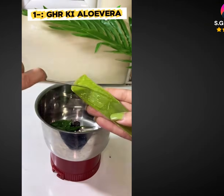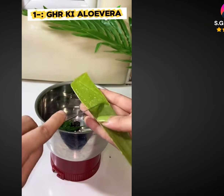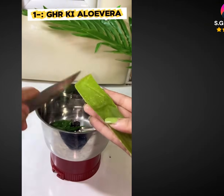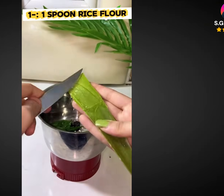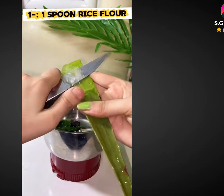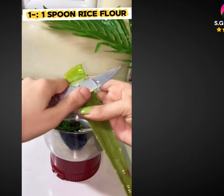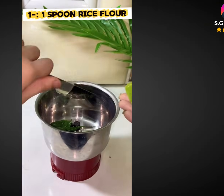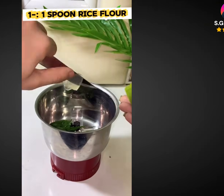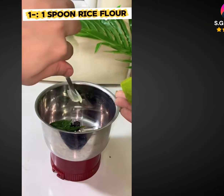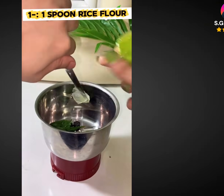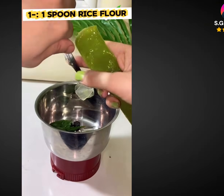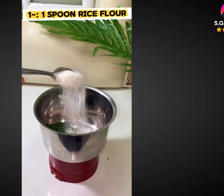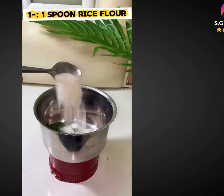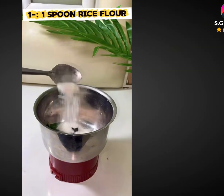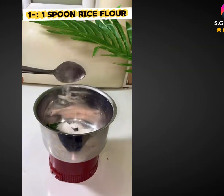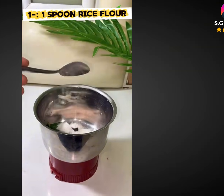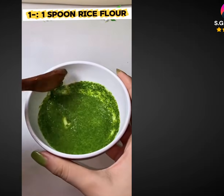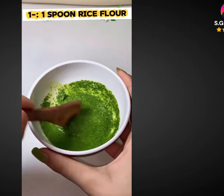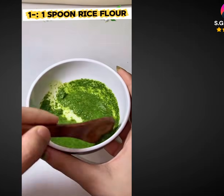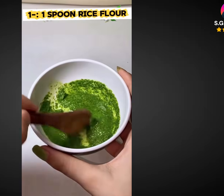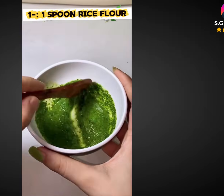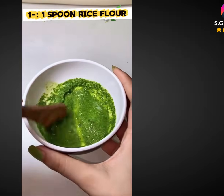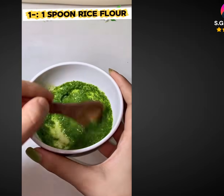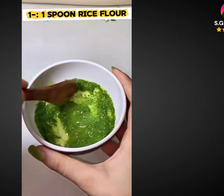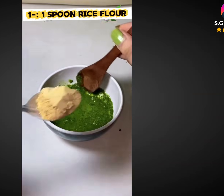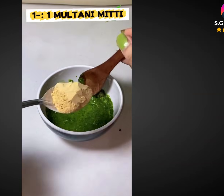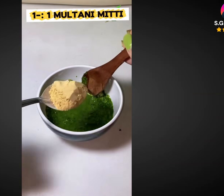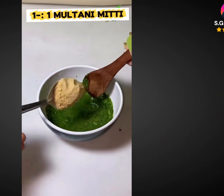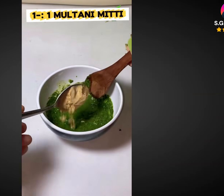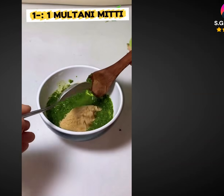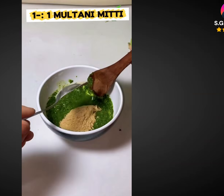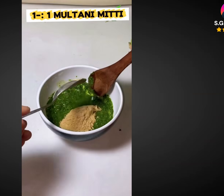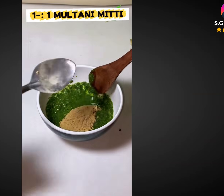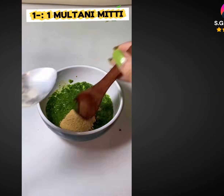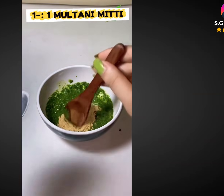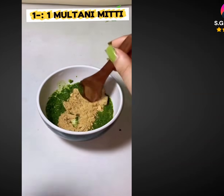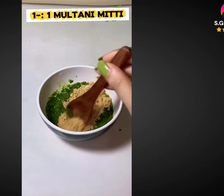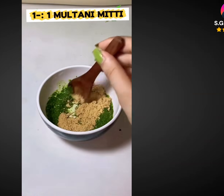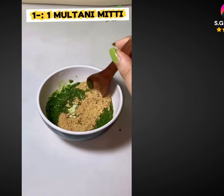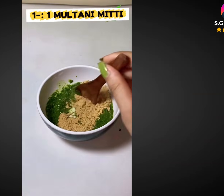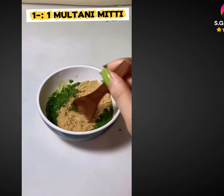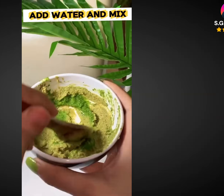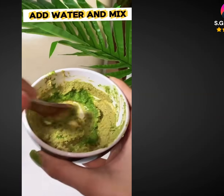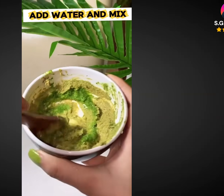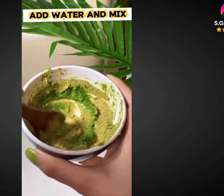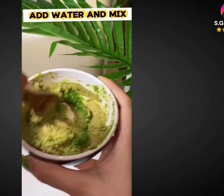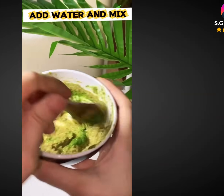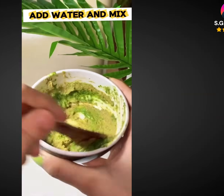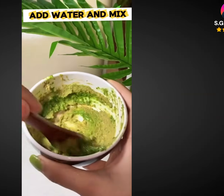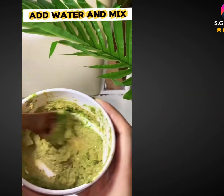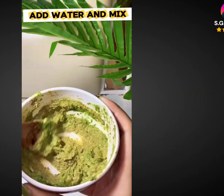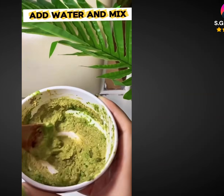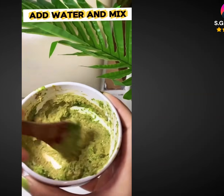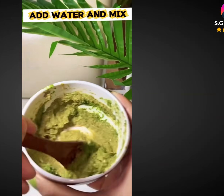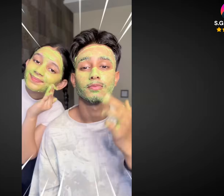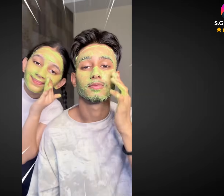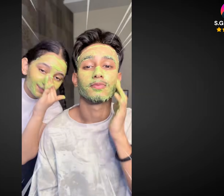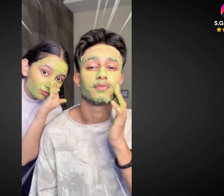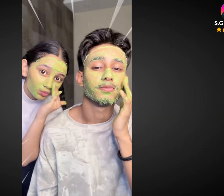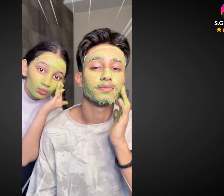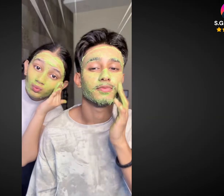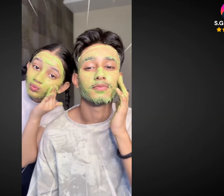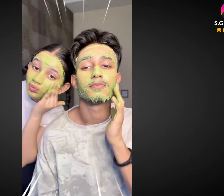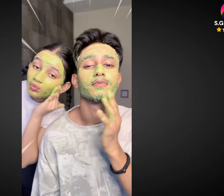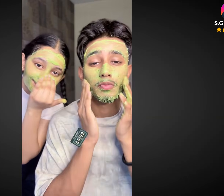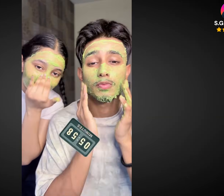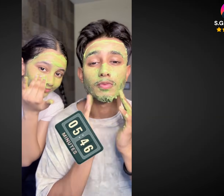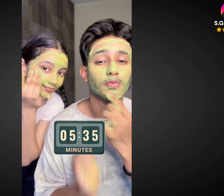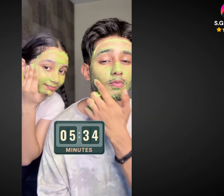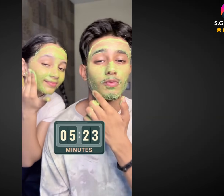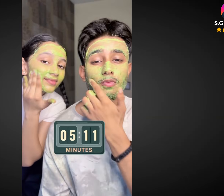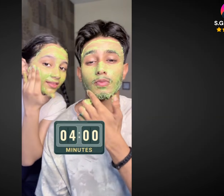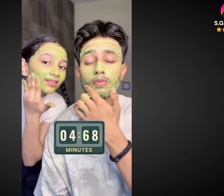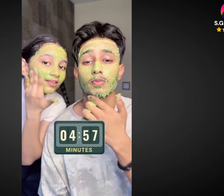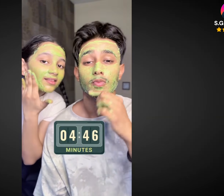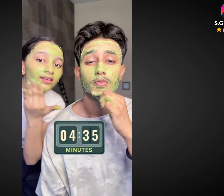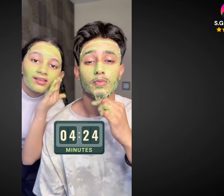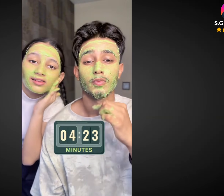Hello.